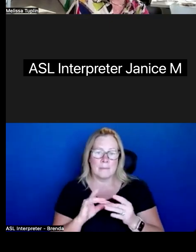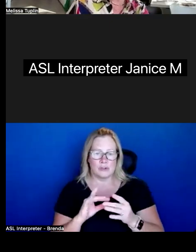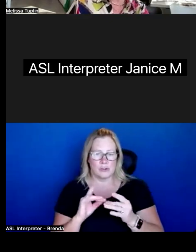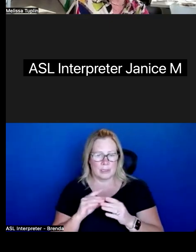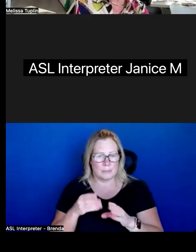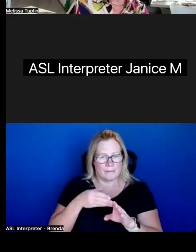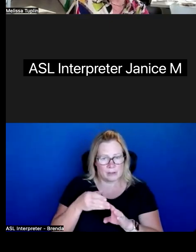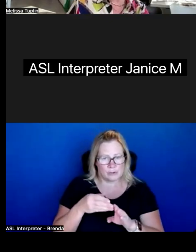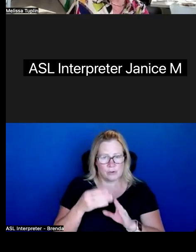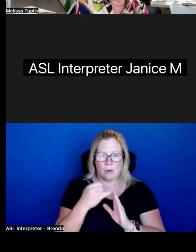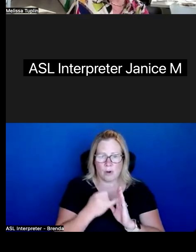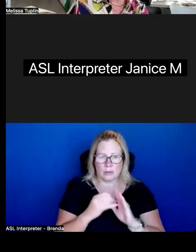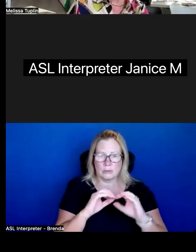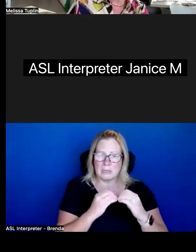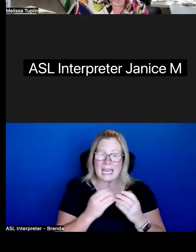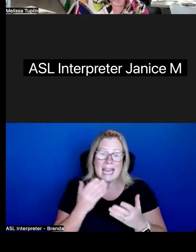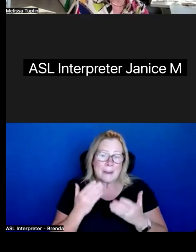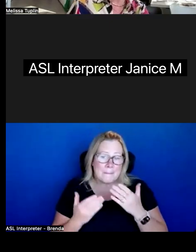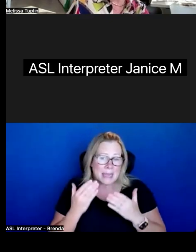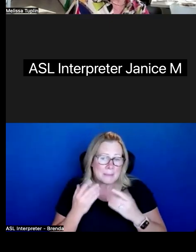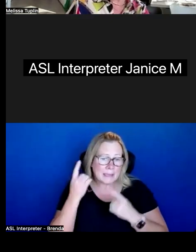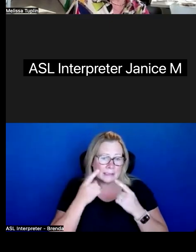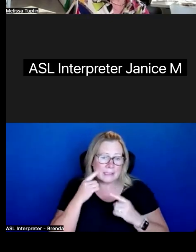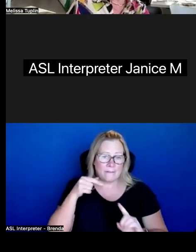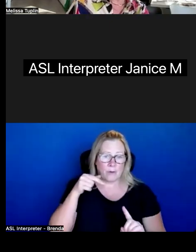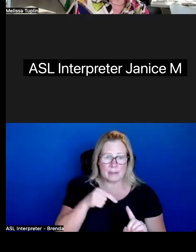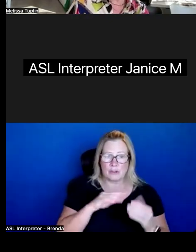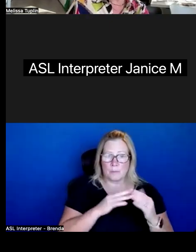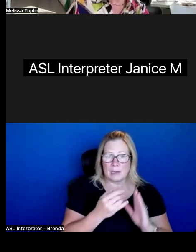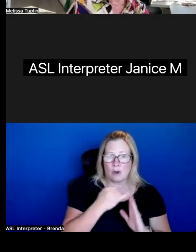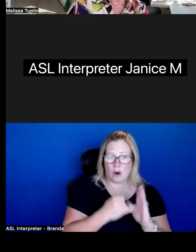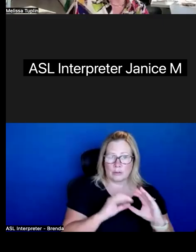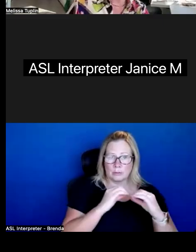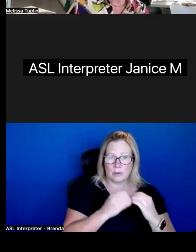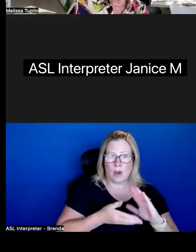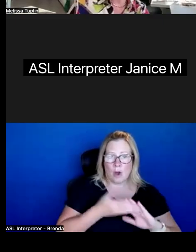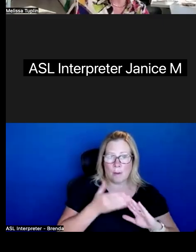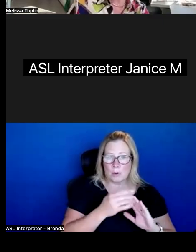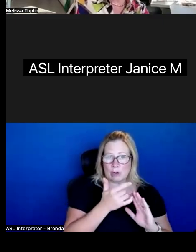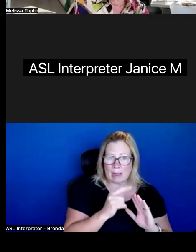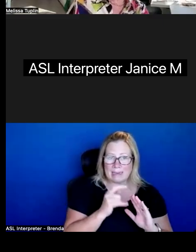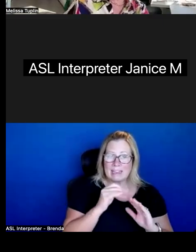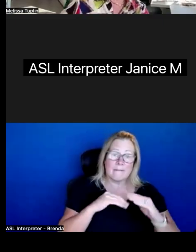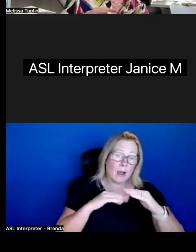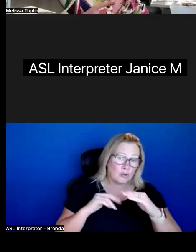for the community arts organizations operating grants if their revenues are under $300,000.